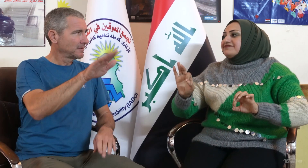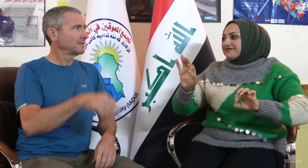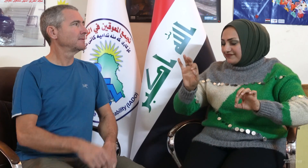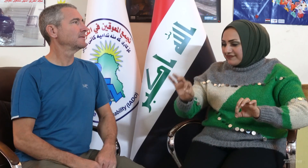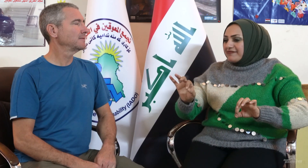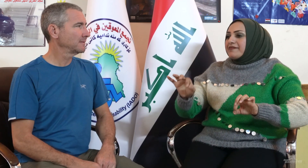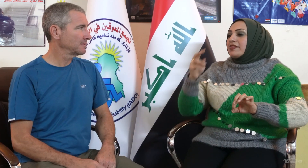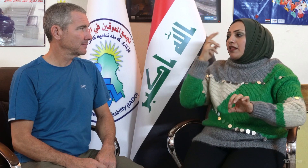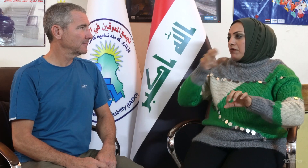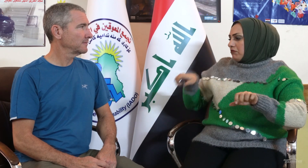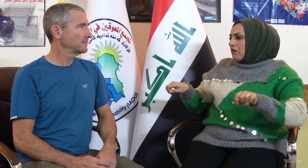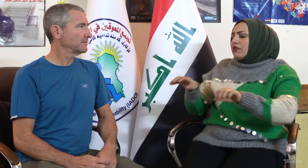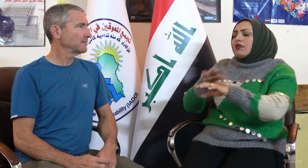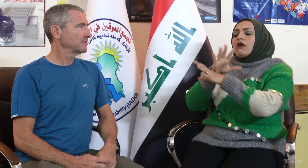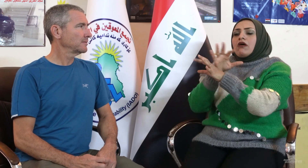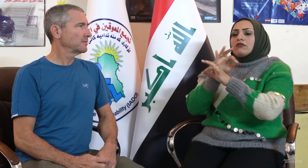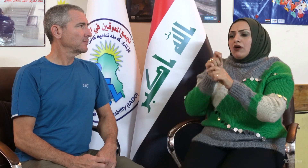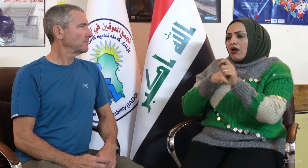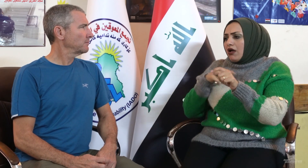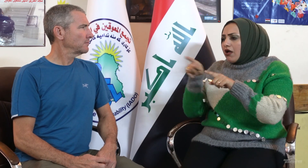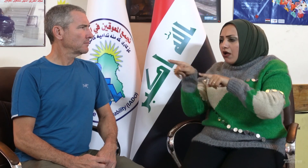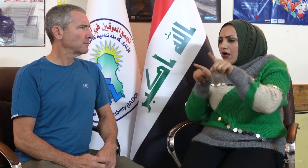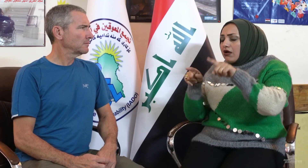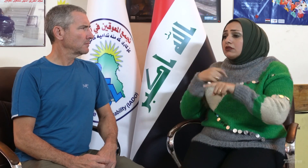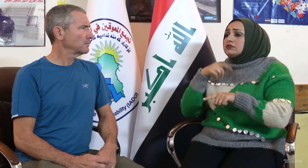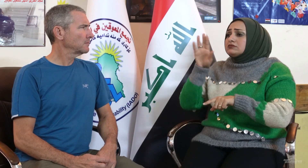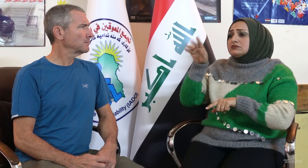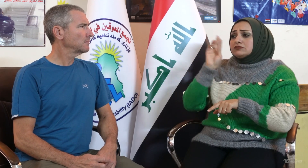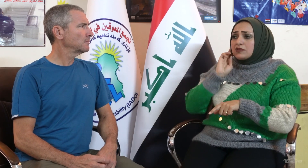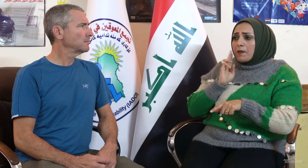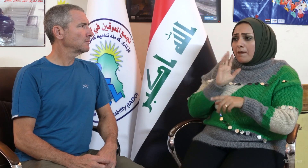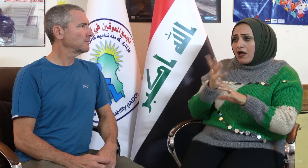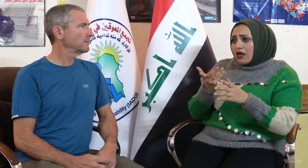And if a Deaf patient comes in, for example,